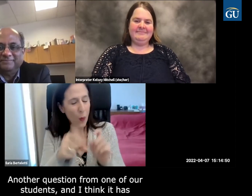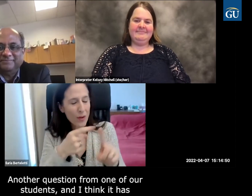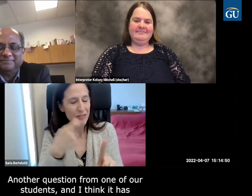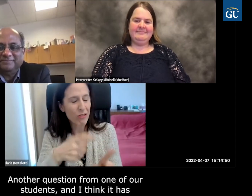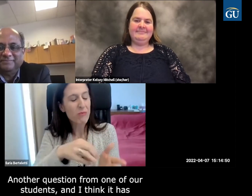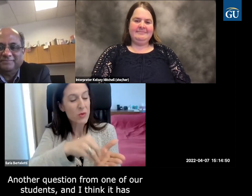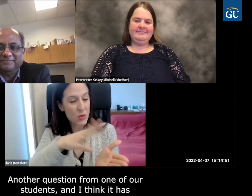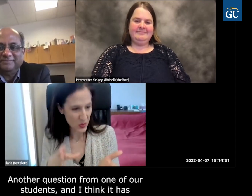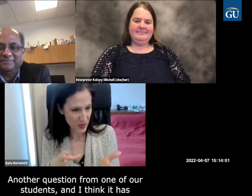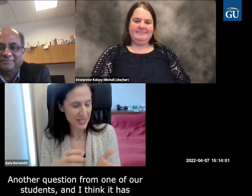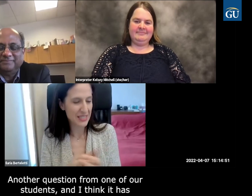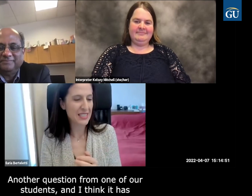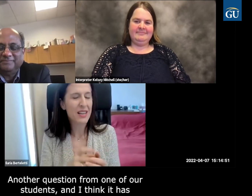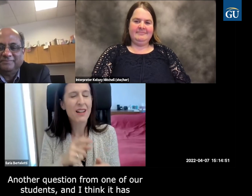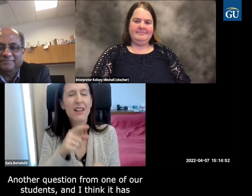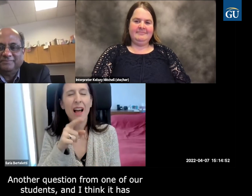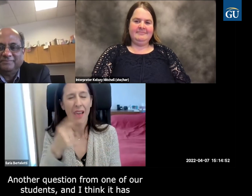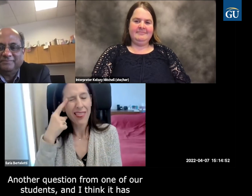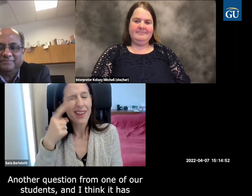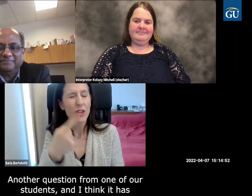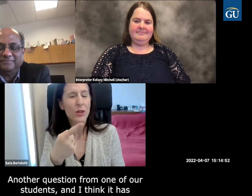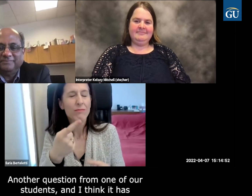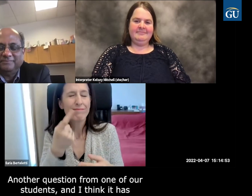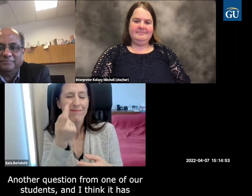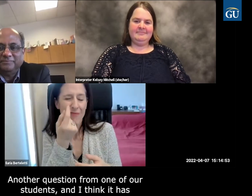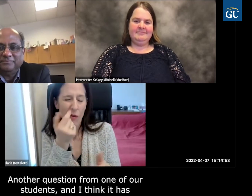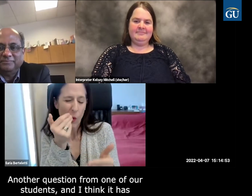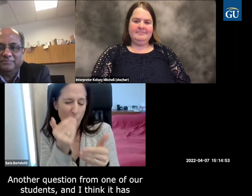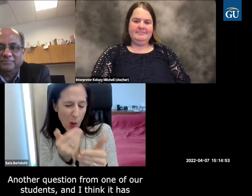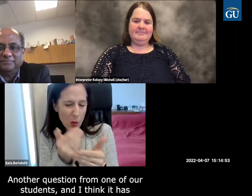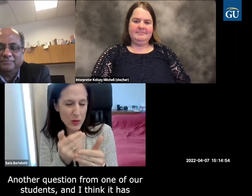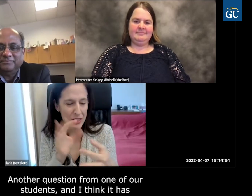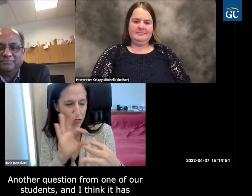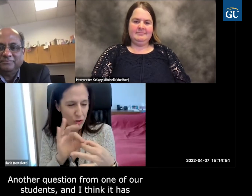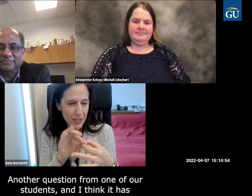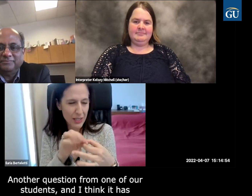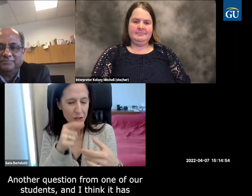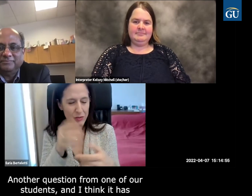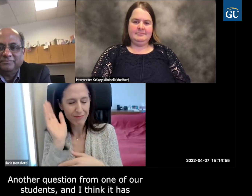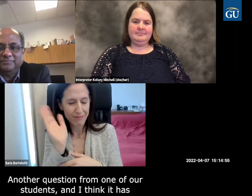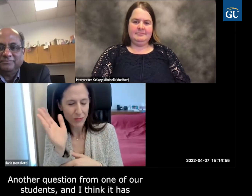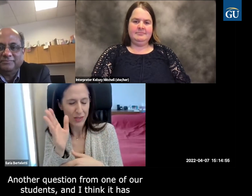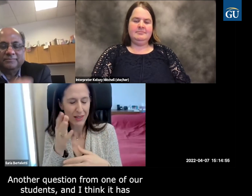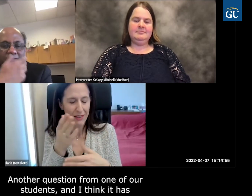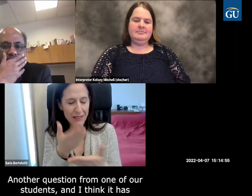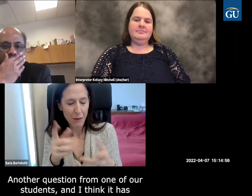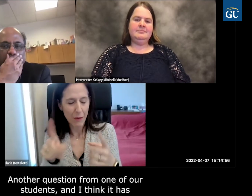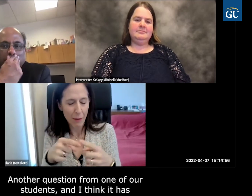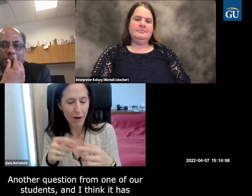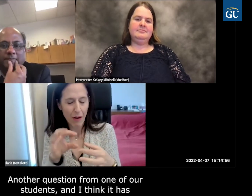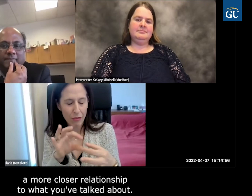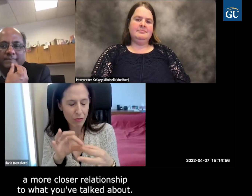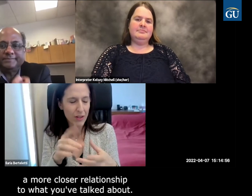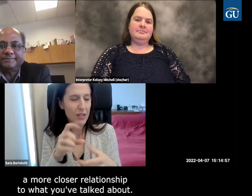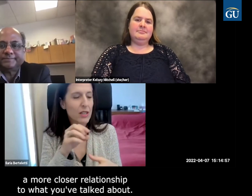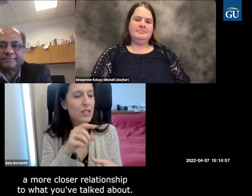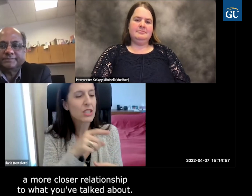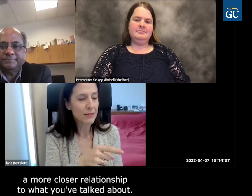another question from one of our students